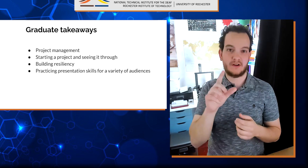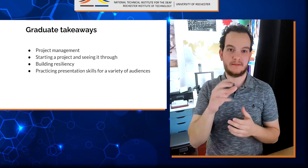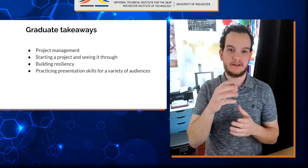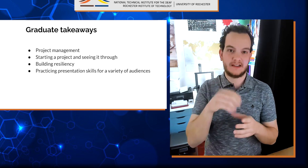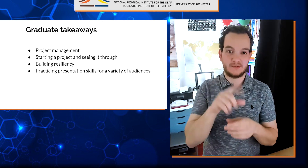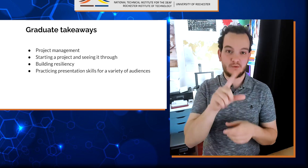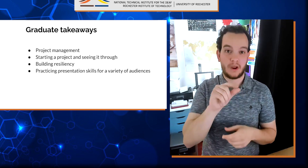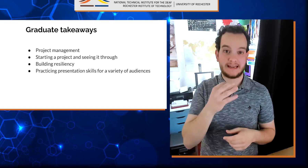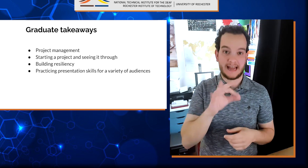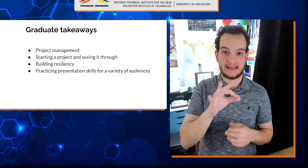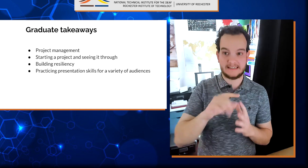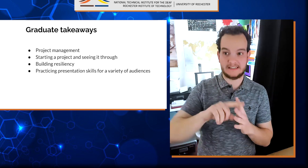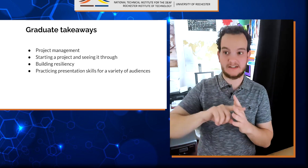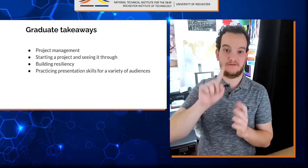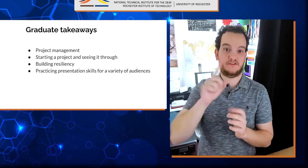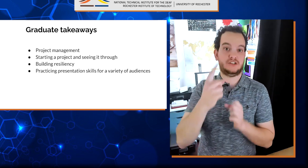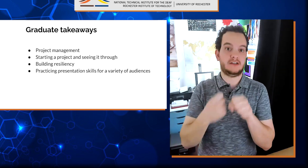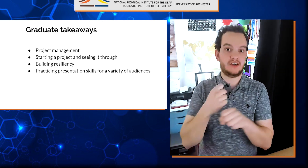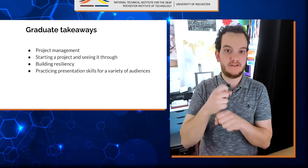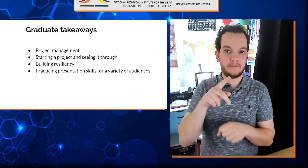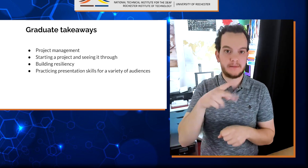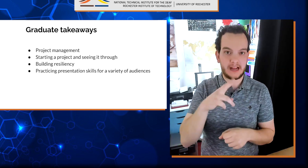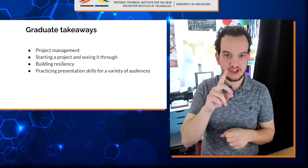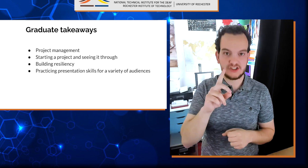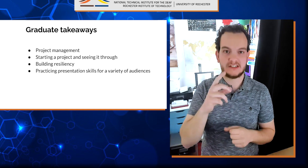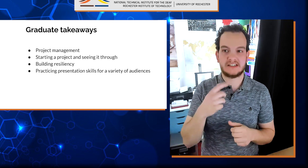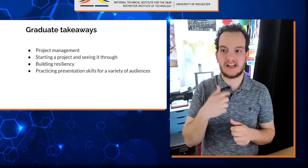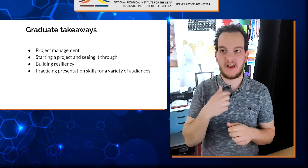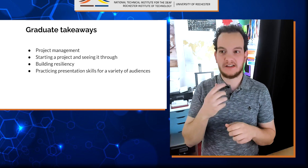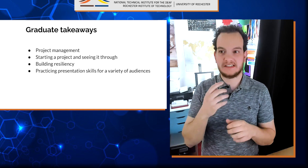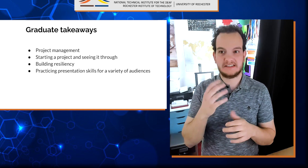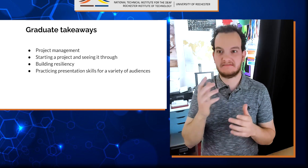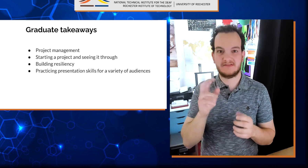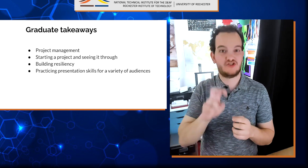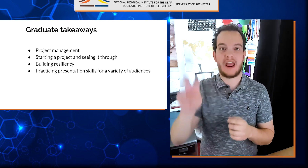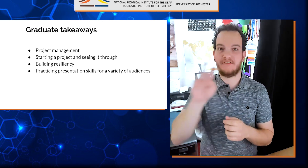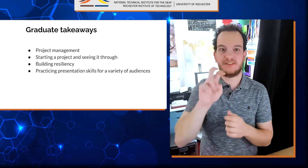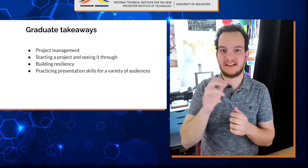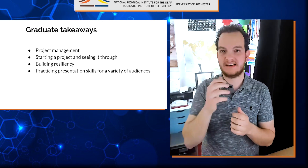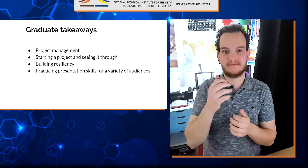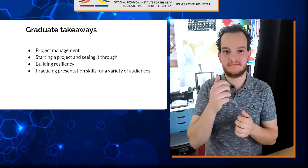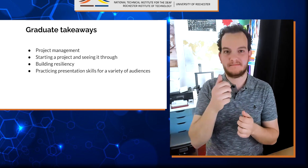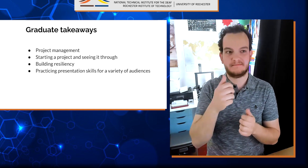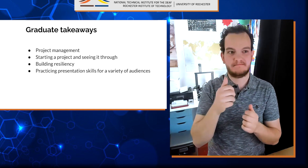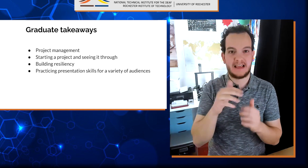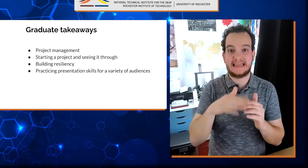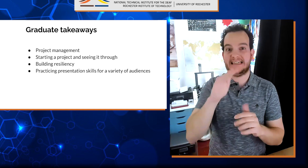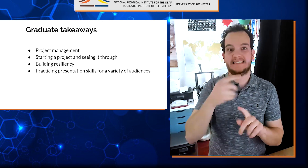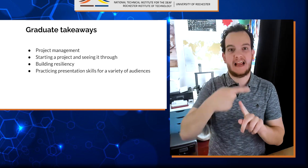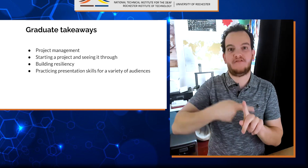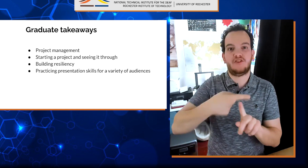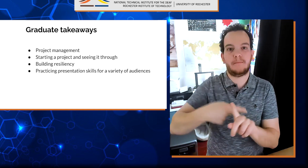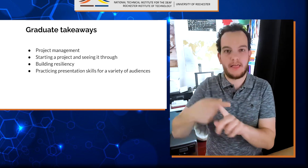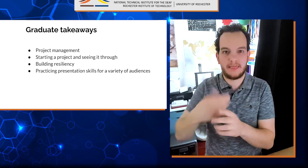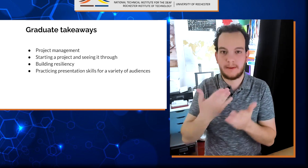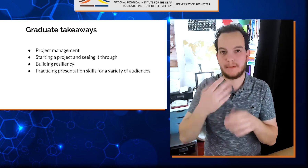In 2019, the first year of my Ph.D. program, I was traveling at least every month,